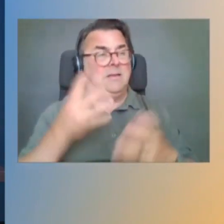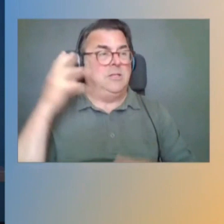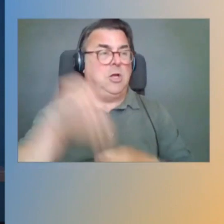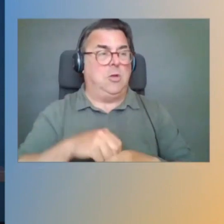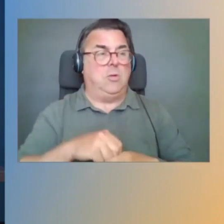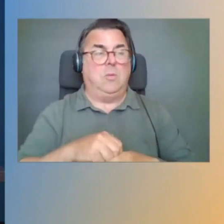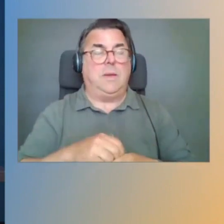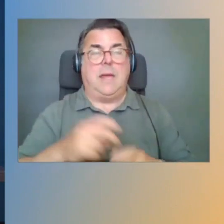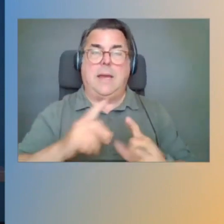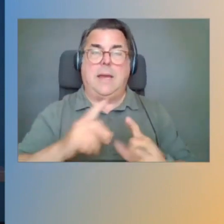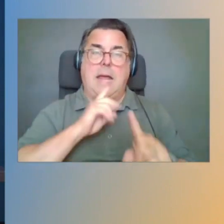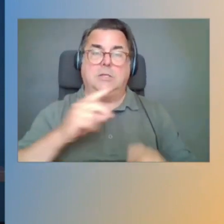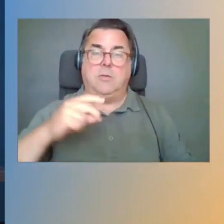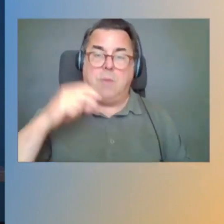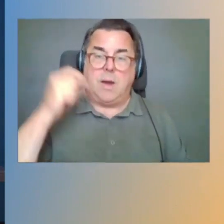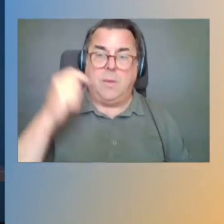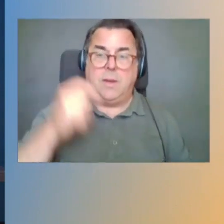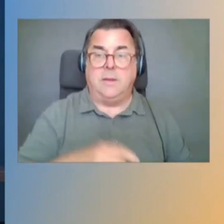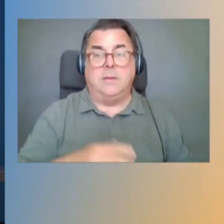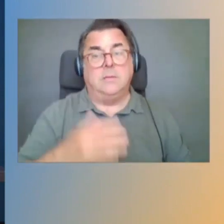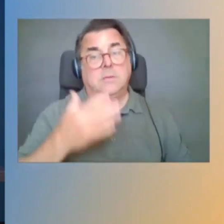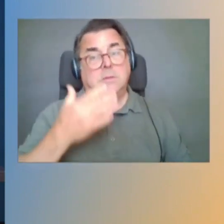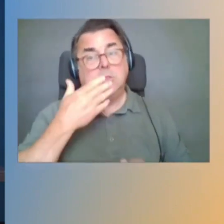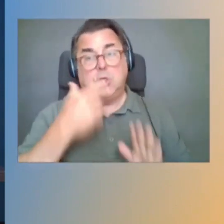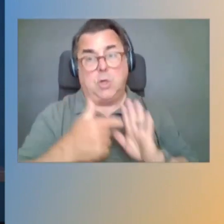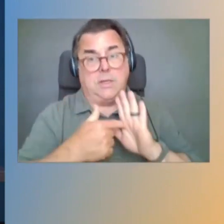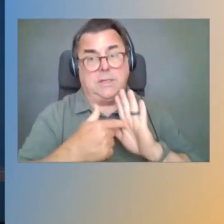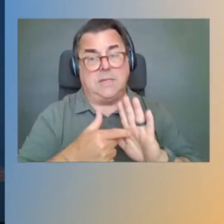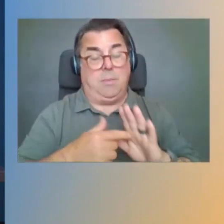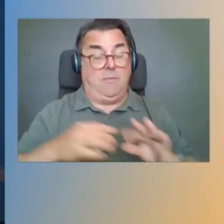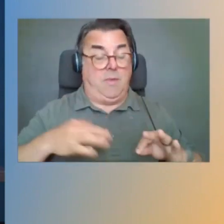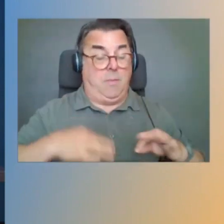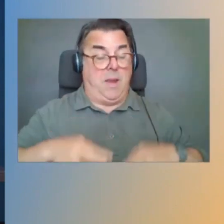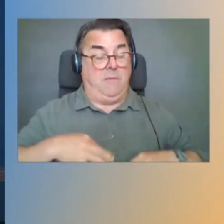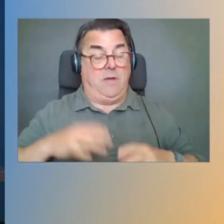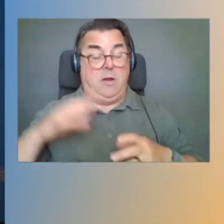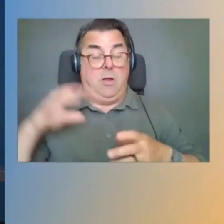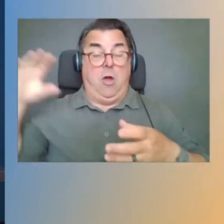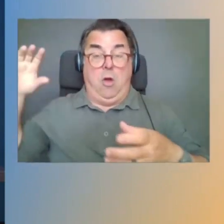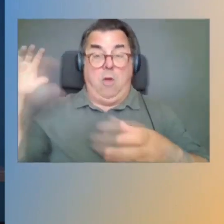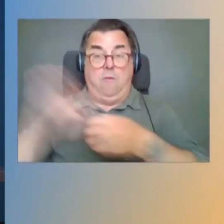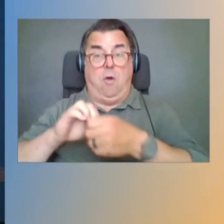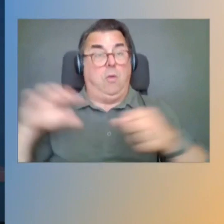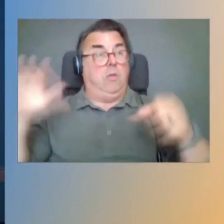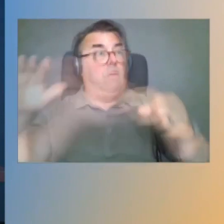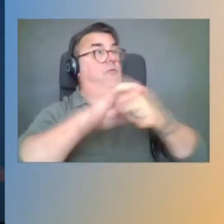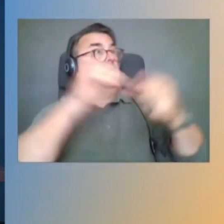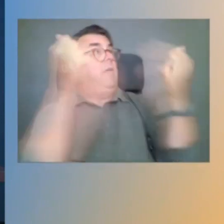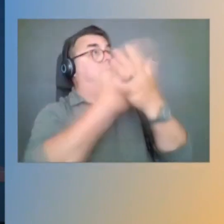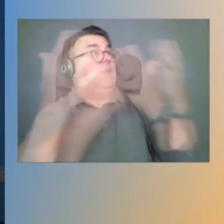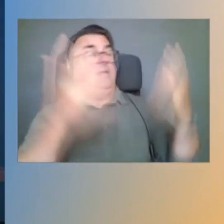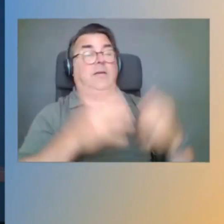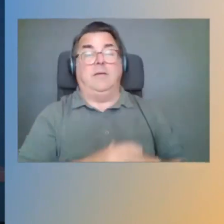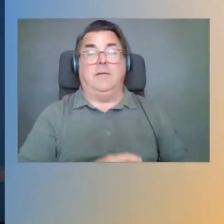and so this is just a great example of the benefit of owning the entire stack. Yeah, and I think that, and that benefit, it sounds like,